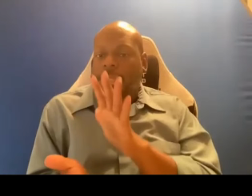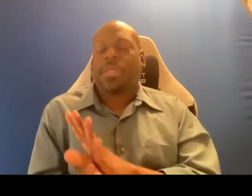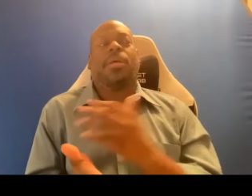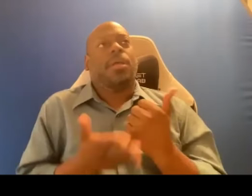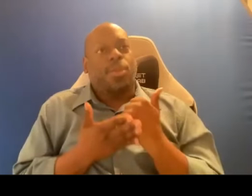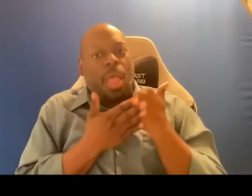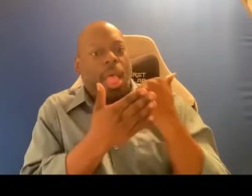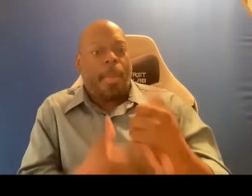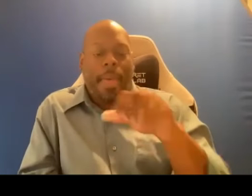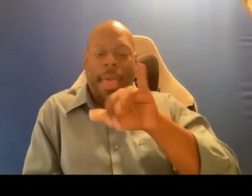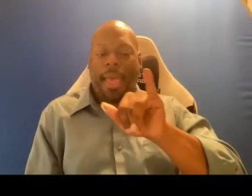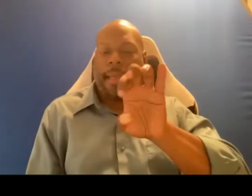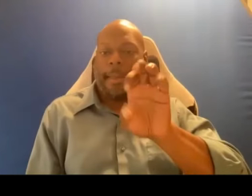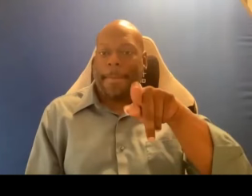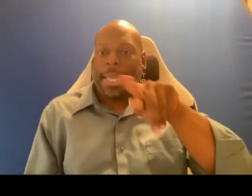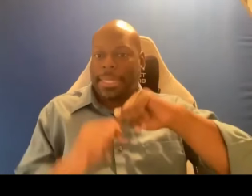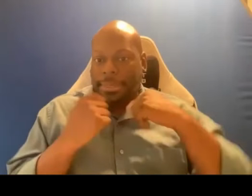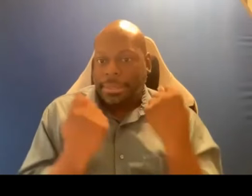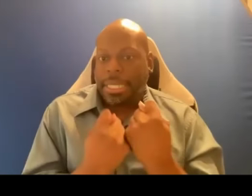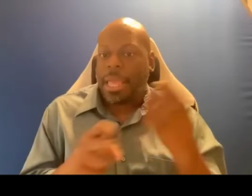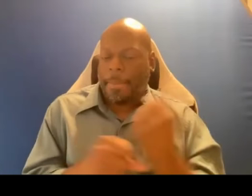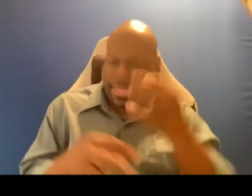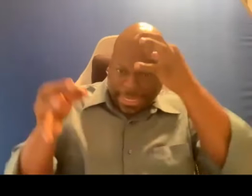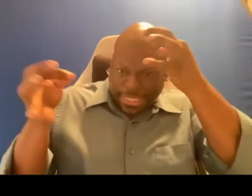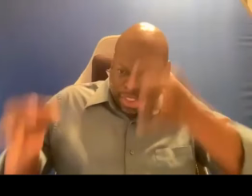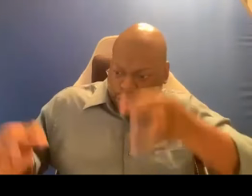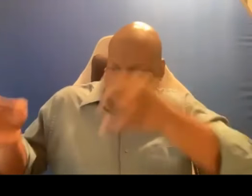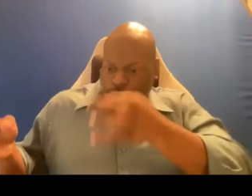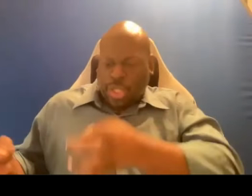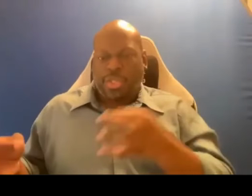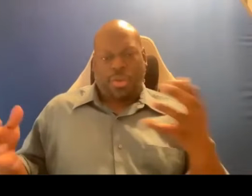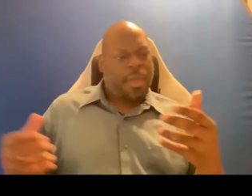determinations about which supports would be the best fit for a unique student with DeafBlindness.